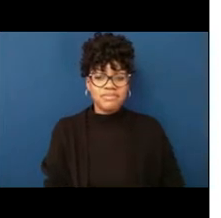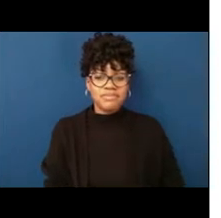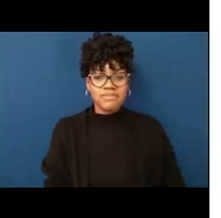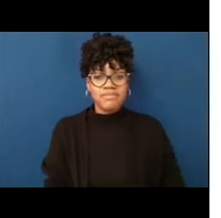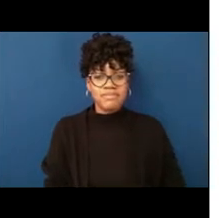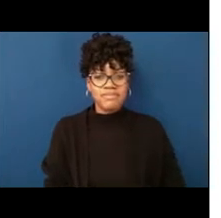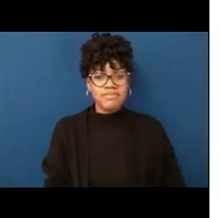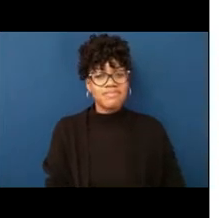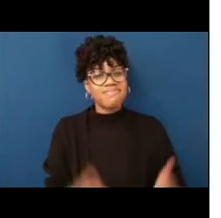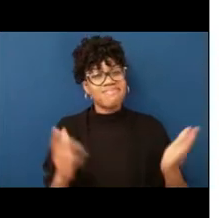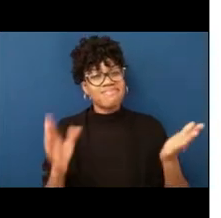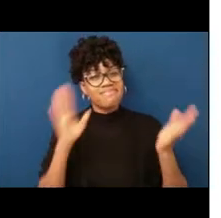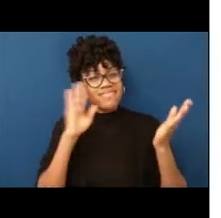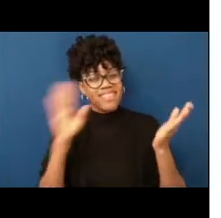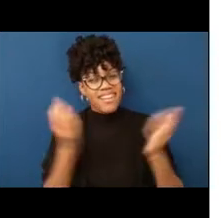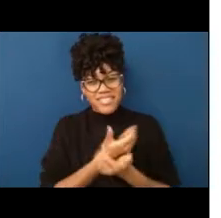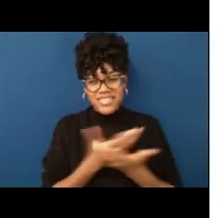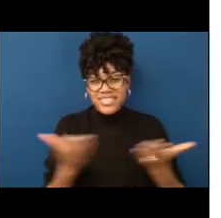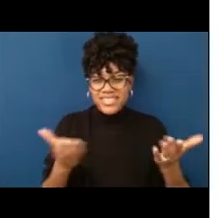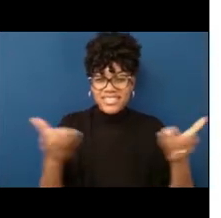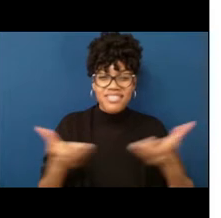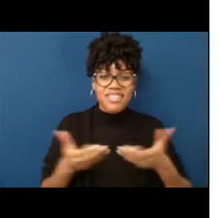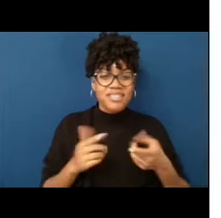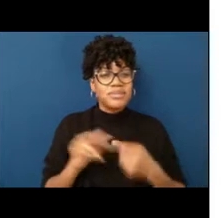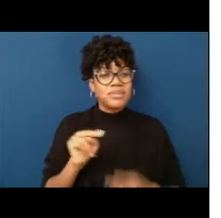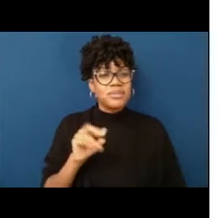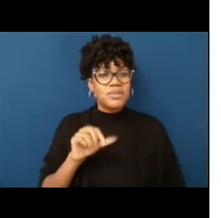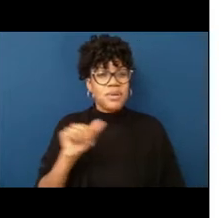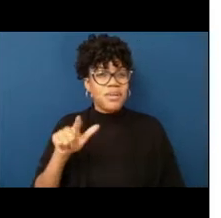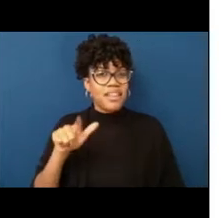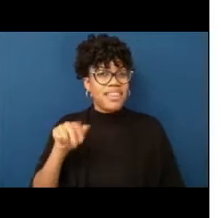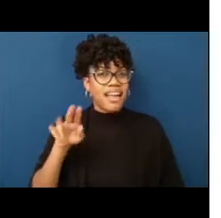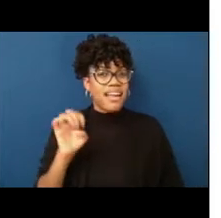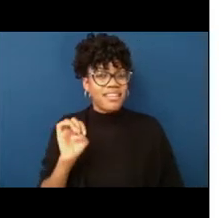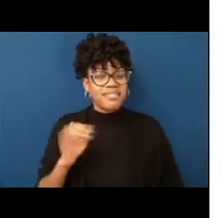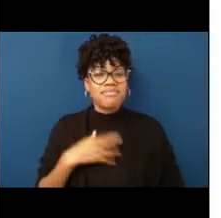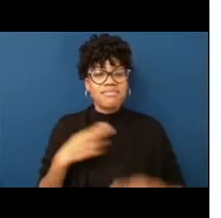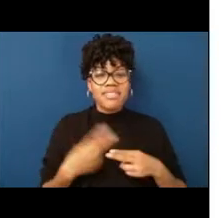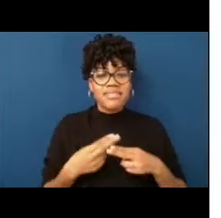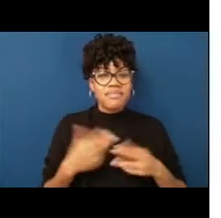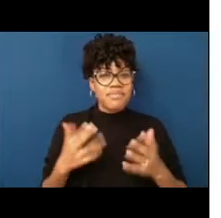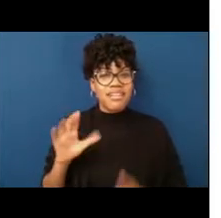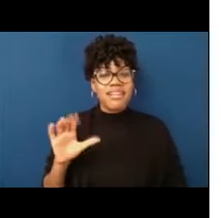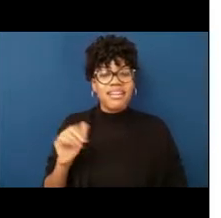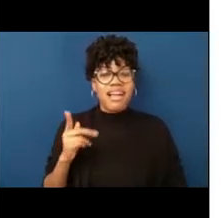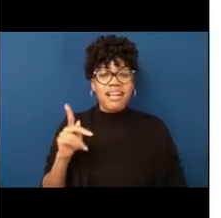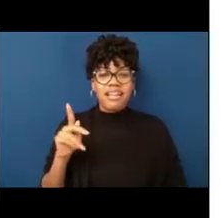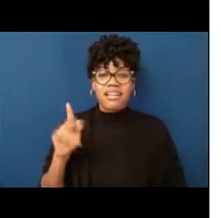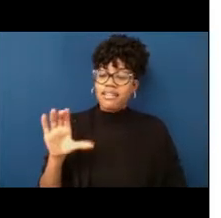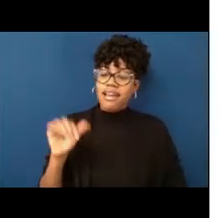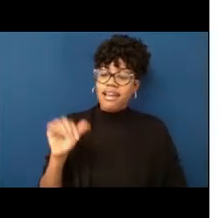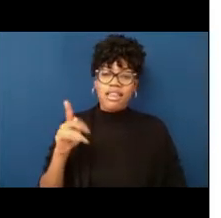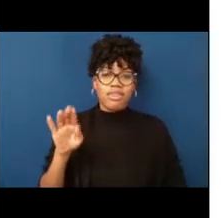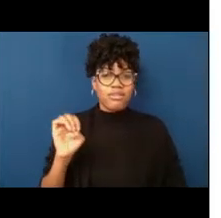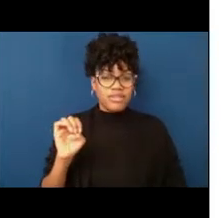So hi, everyone. Welcome to NOAA Live! My name is Katherine Longmire, and I am going to moderate today's webinar.